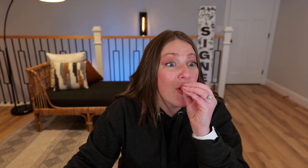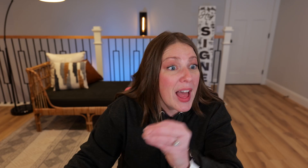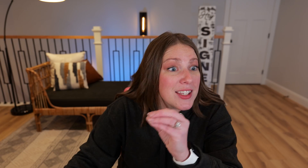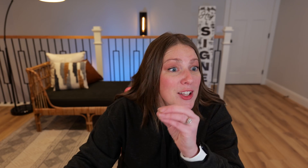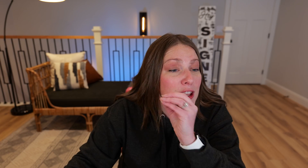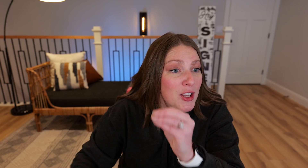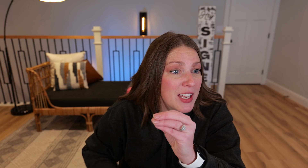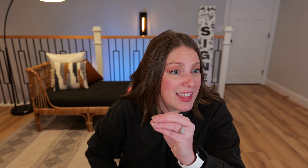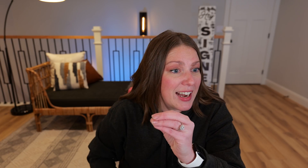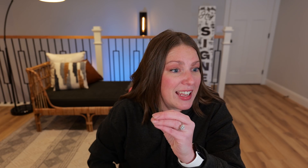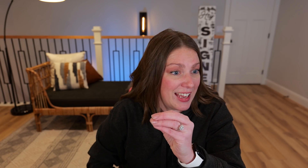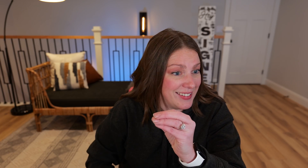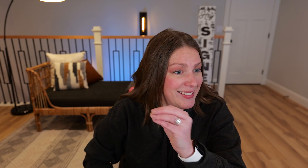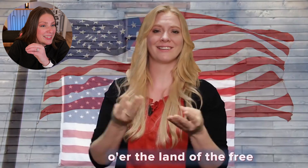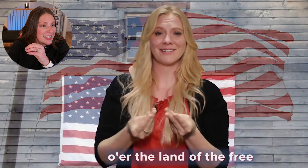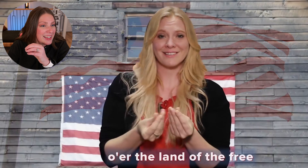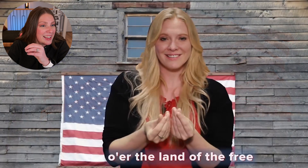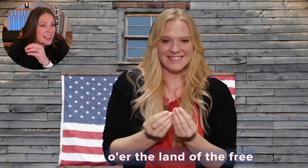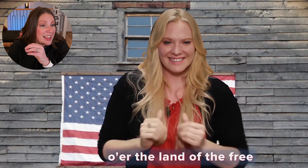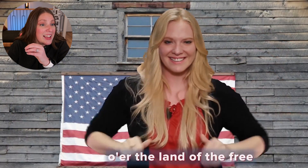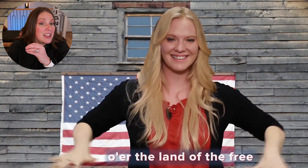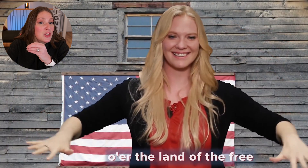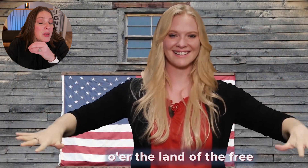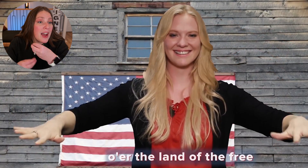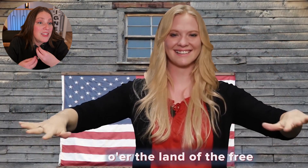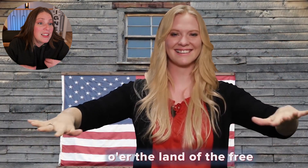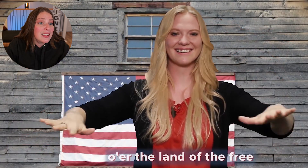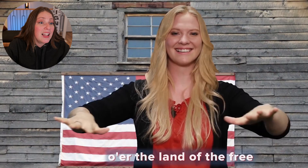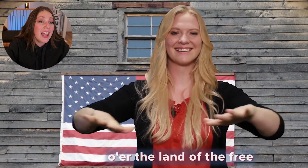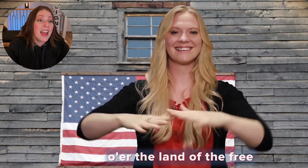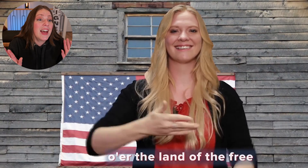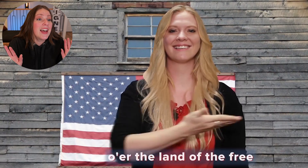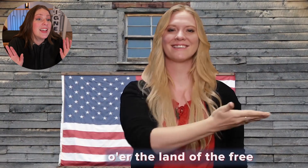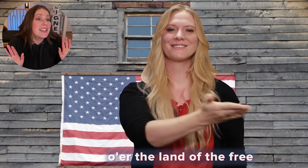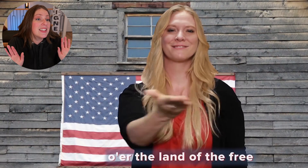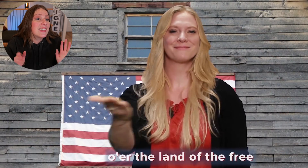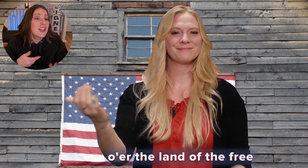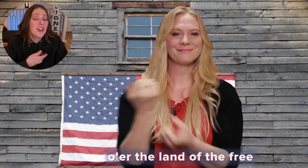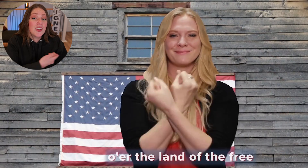Let's look at that again. So we have the land.